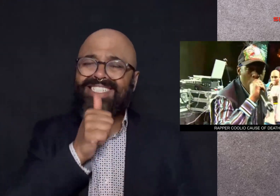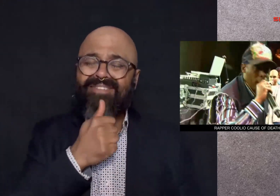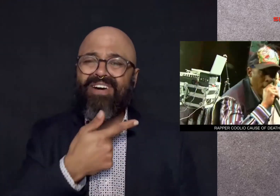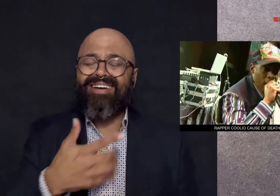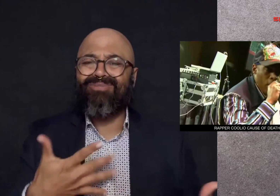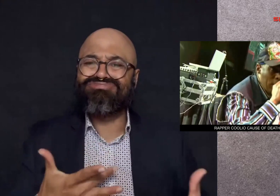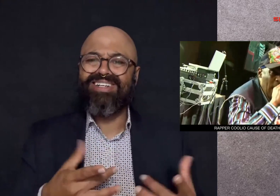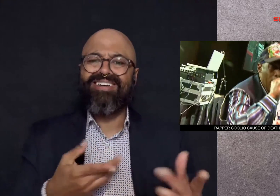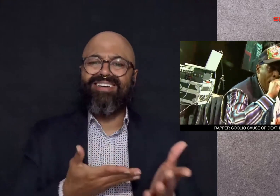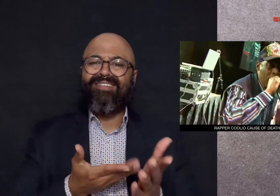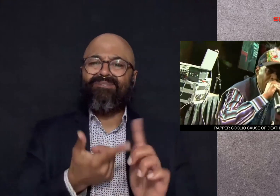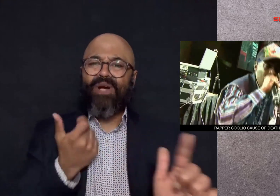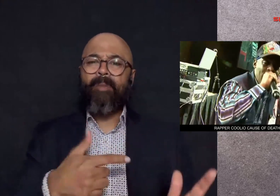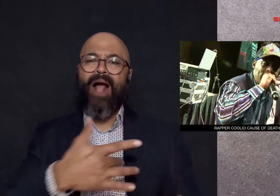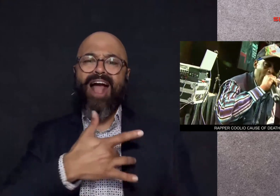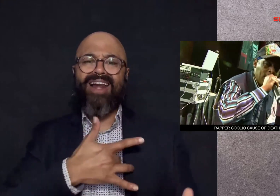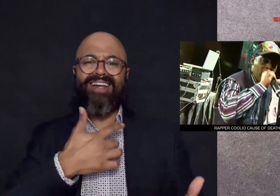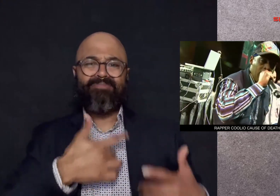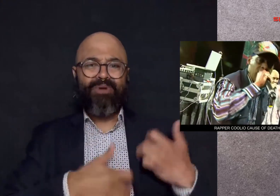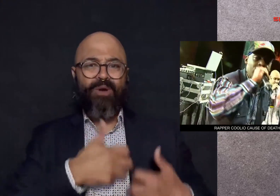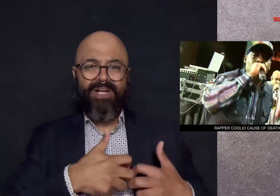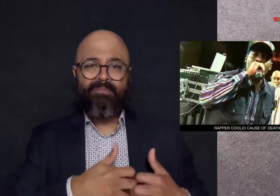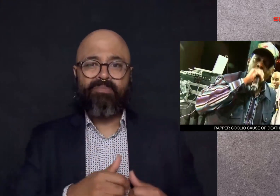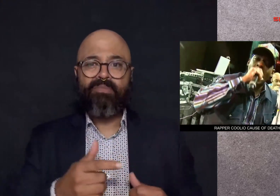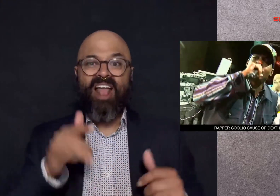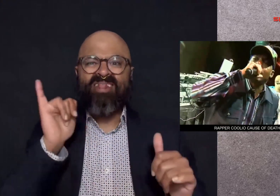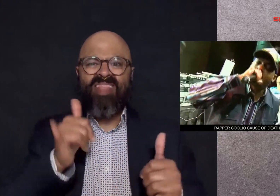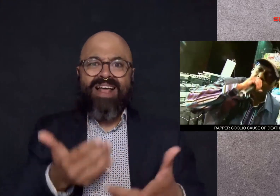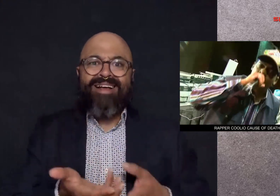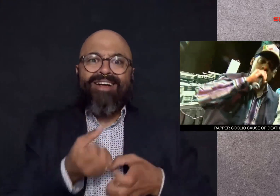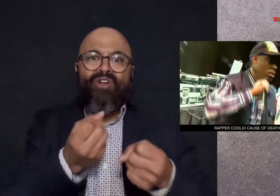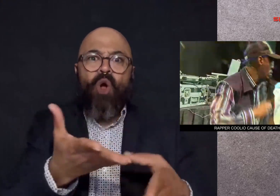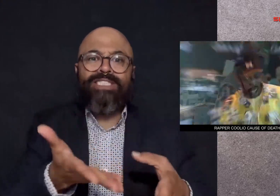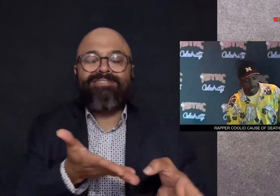he also suffered from heart disease which may have contributed to his death